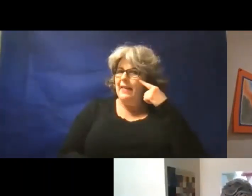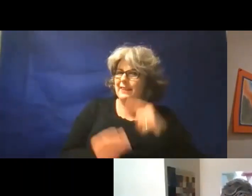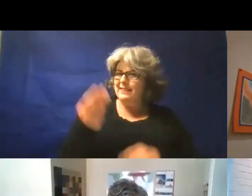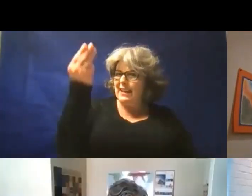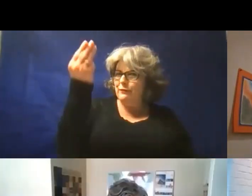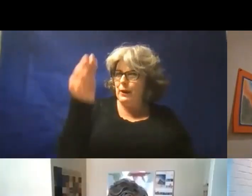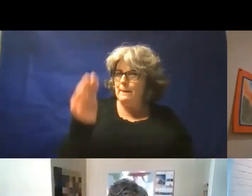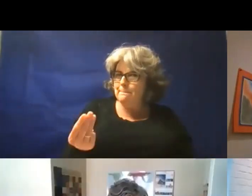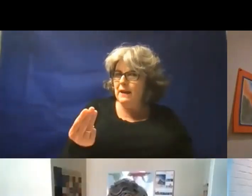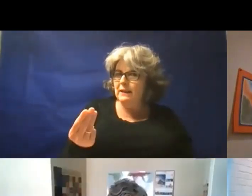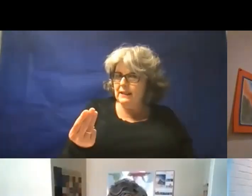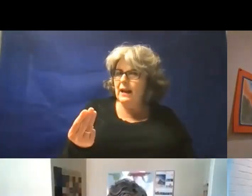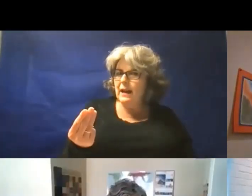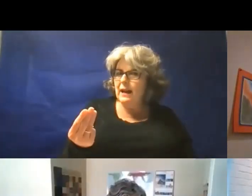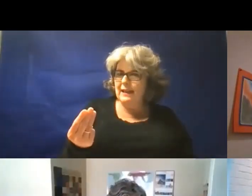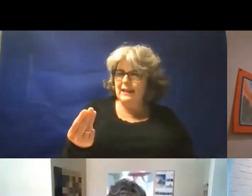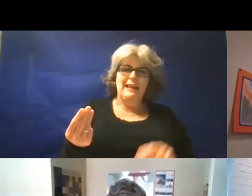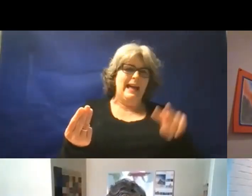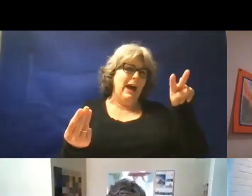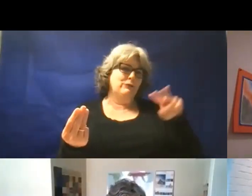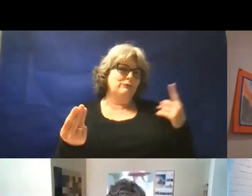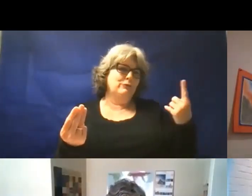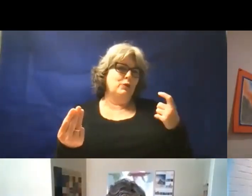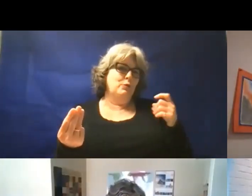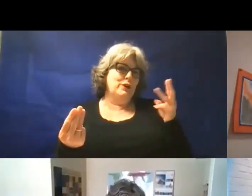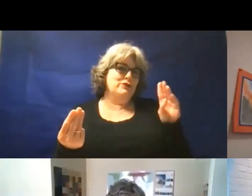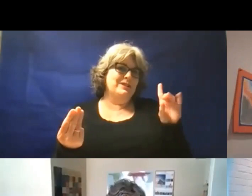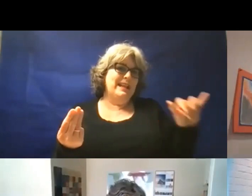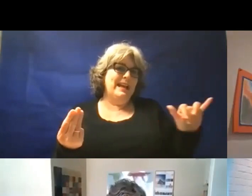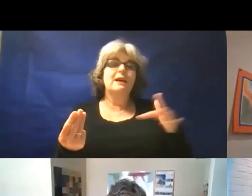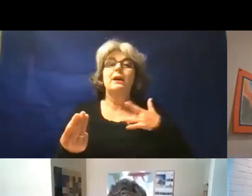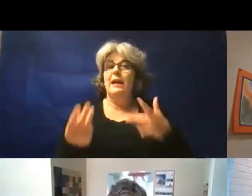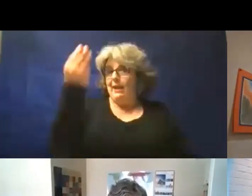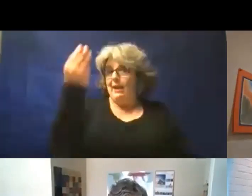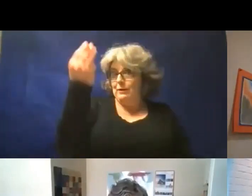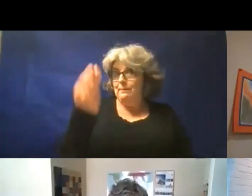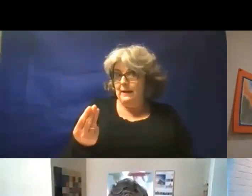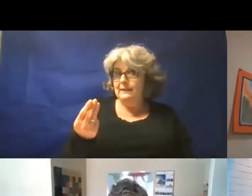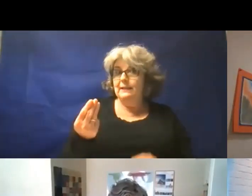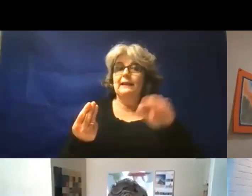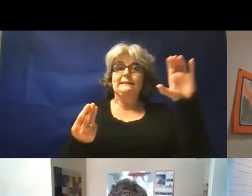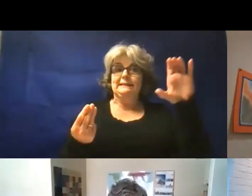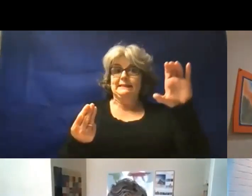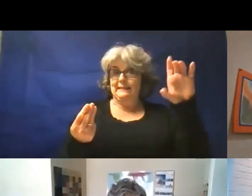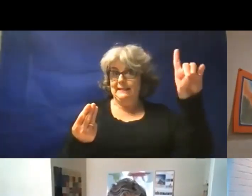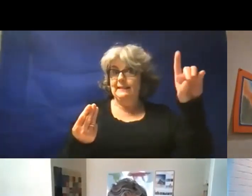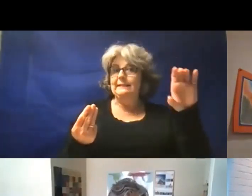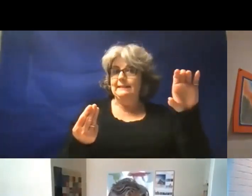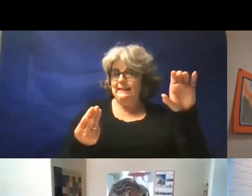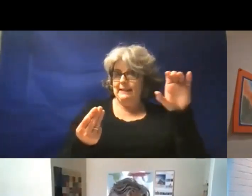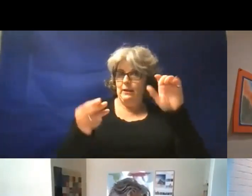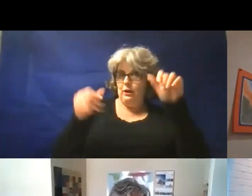of the questions somebody asked what day do we do that every Monday so weekly we post new travel